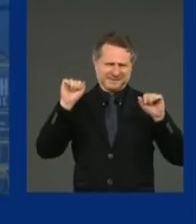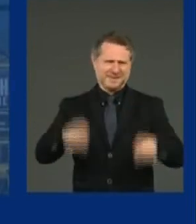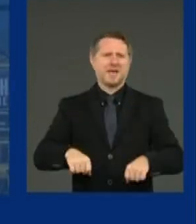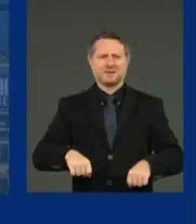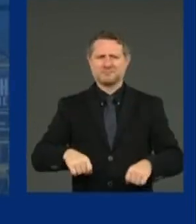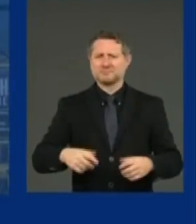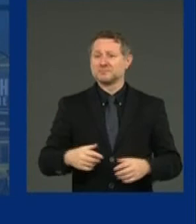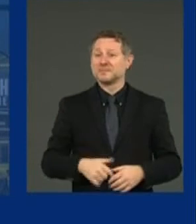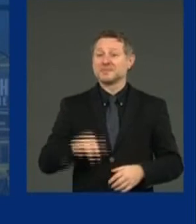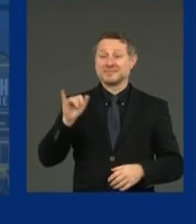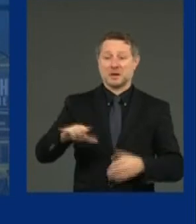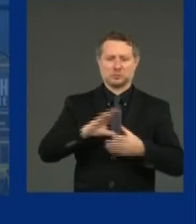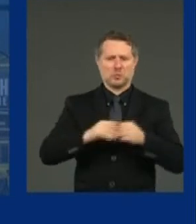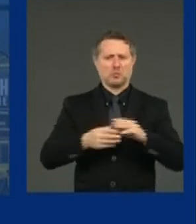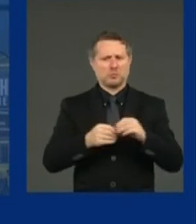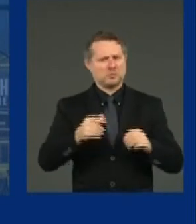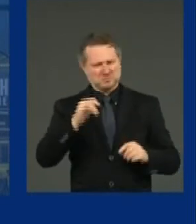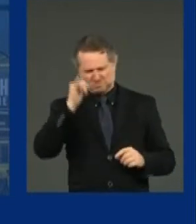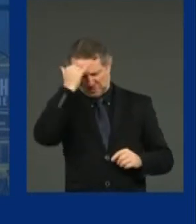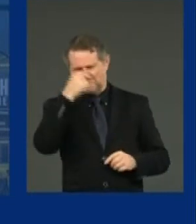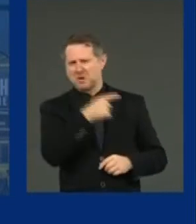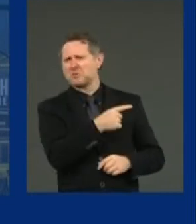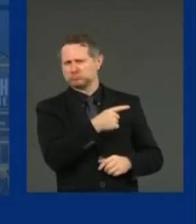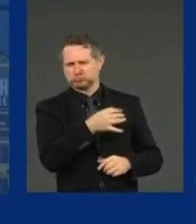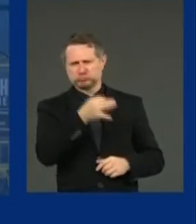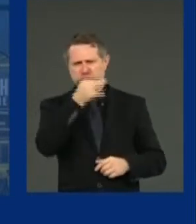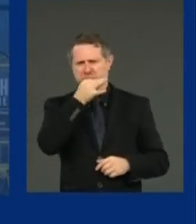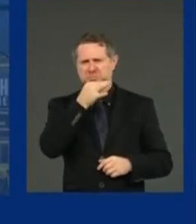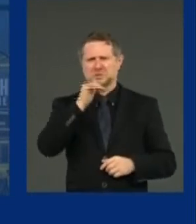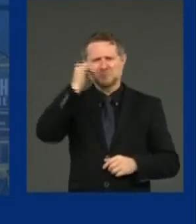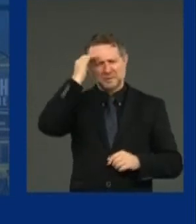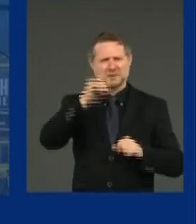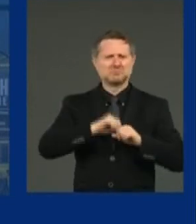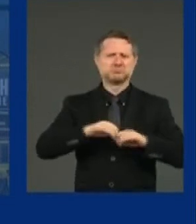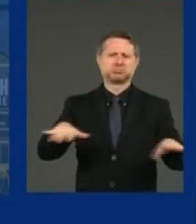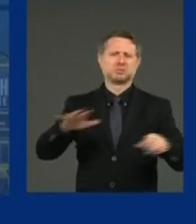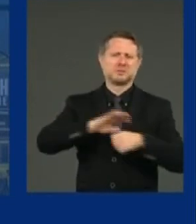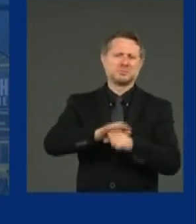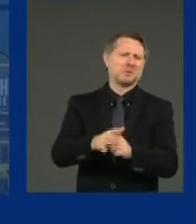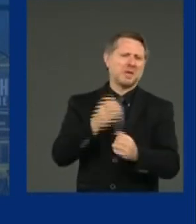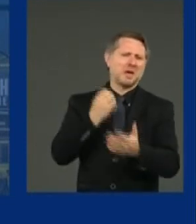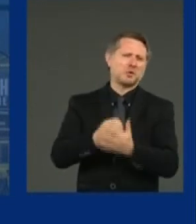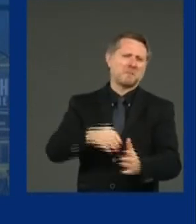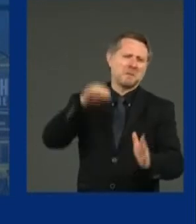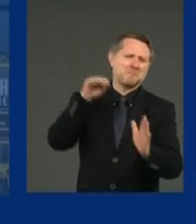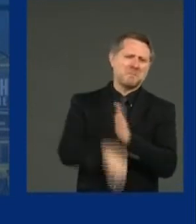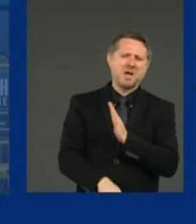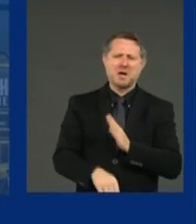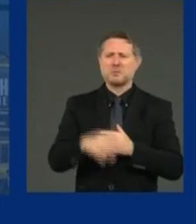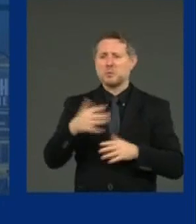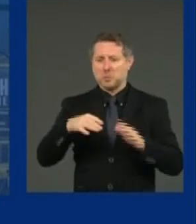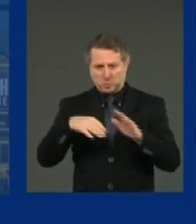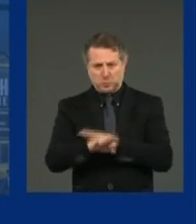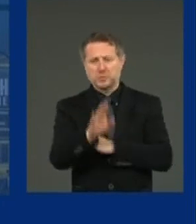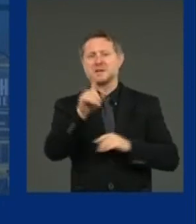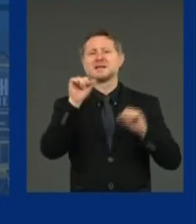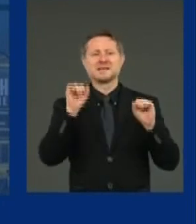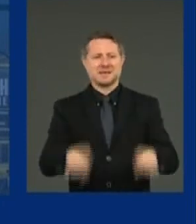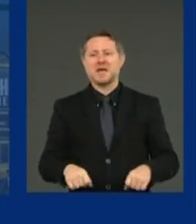WILL BE THE BETTER FOR IT. I BELIEVE THAT. THAT'S MY STORY. THAT'S OUR STORY. THAT'S THE STORY OF BUFFALO. GETTING KNOCKED DOWN, CHANGE IN